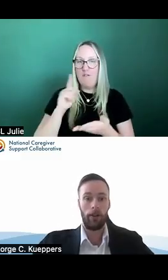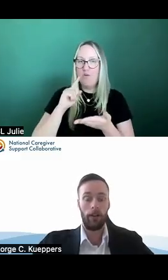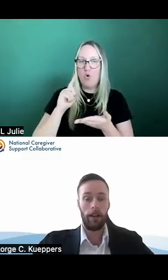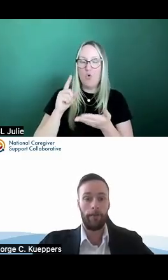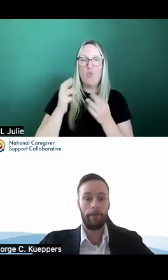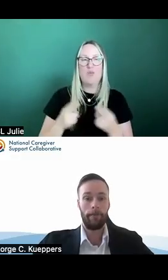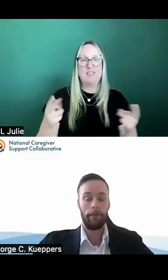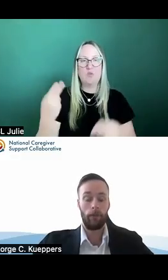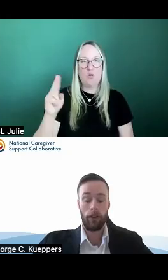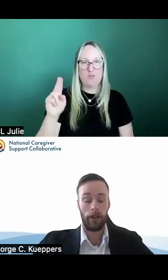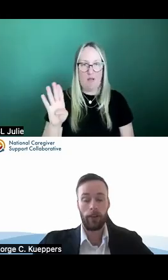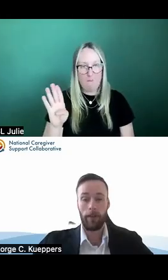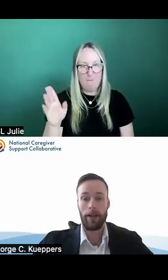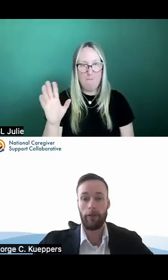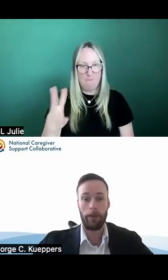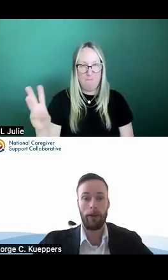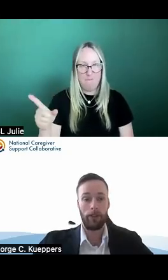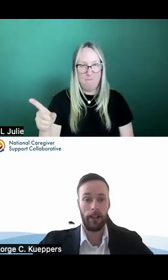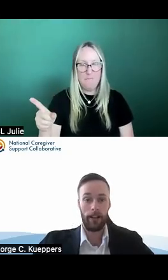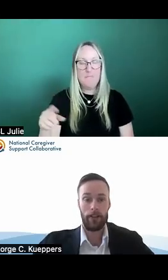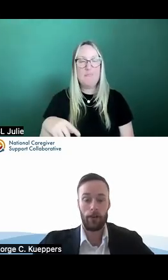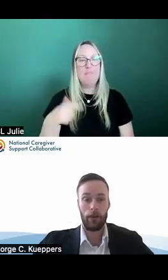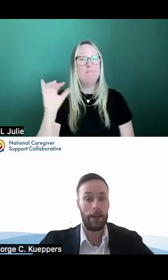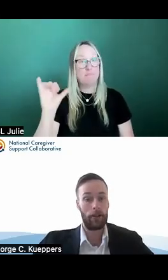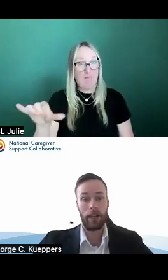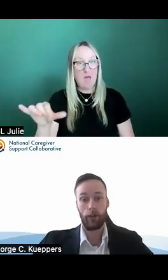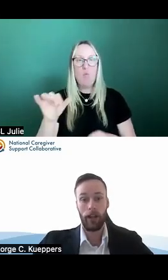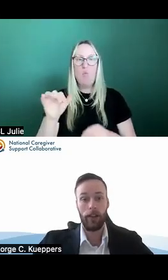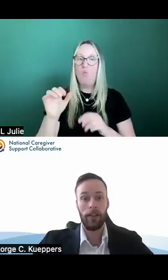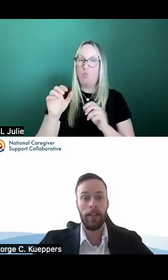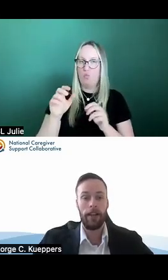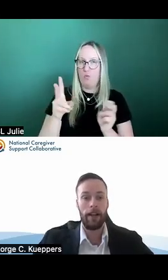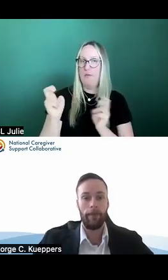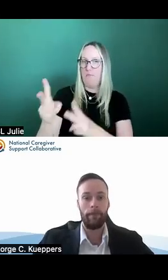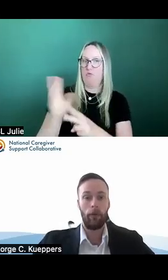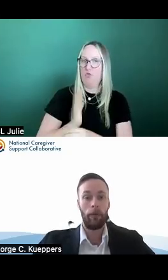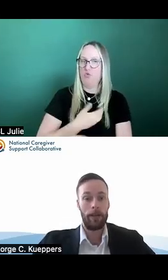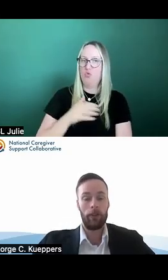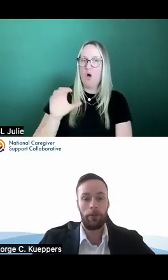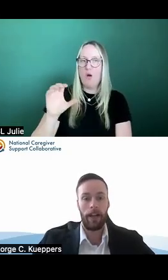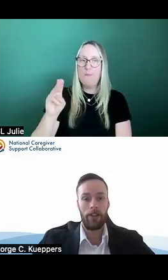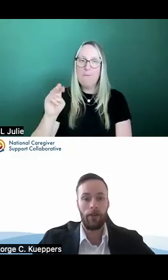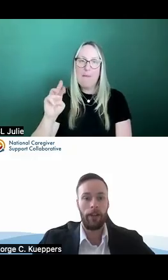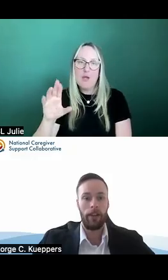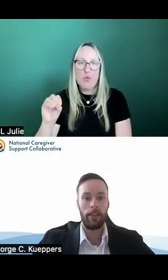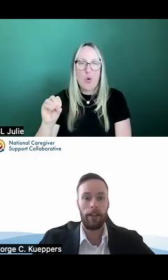will be posted to the microsite as well but we'll be able to provide you with